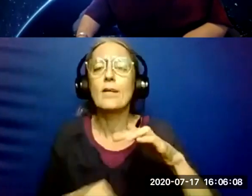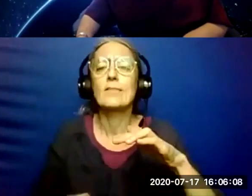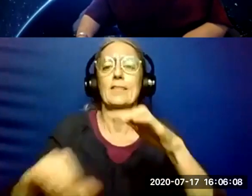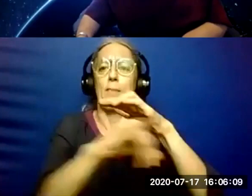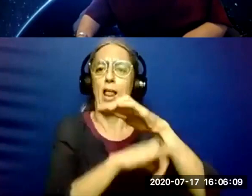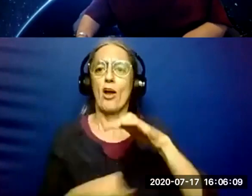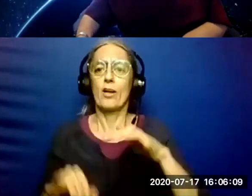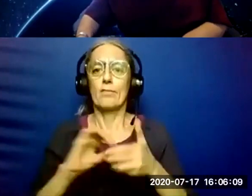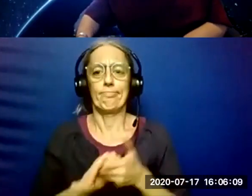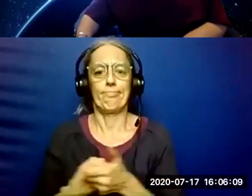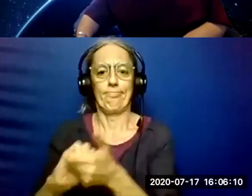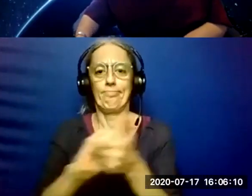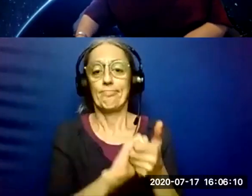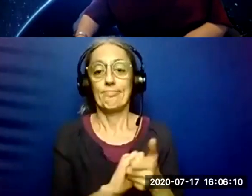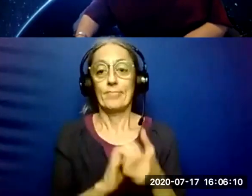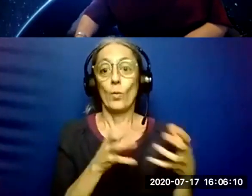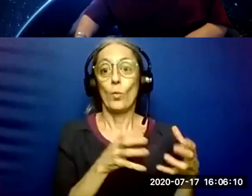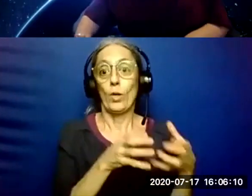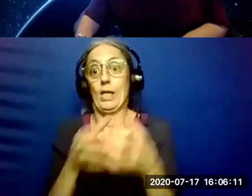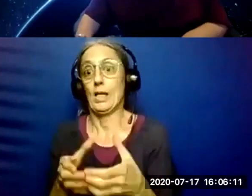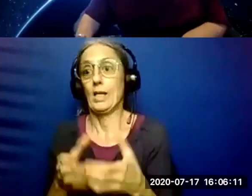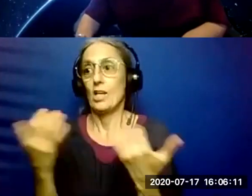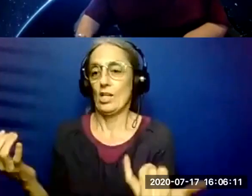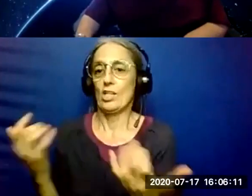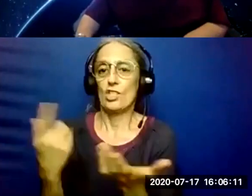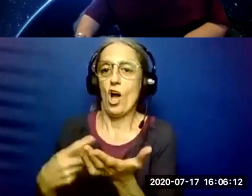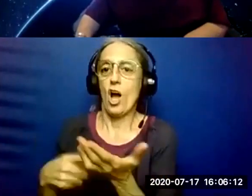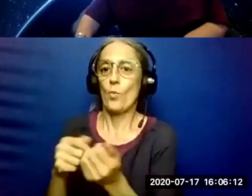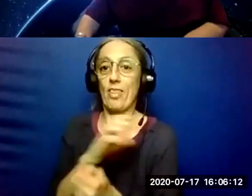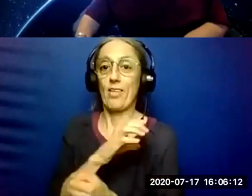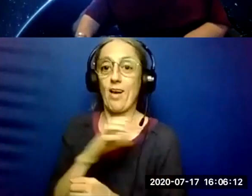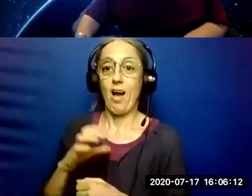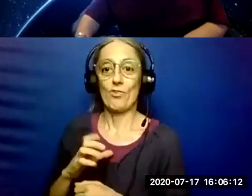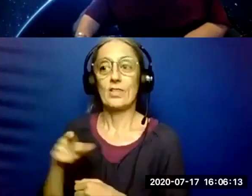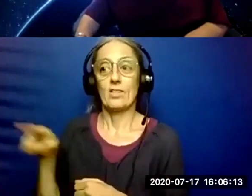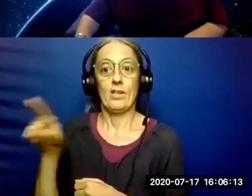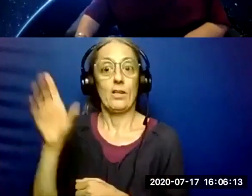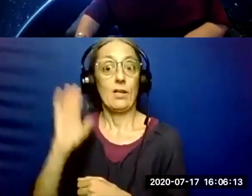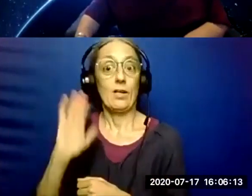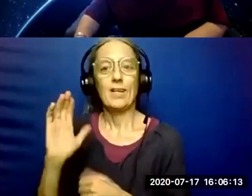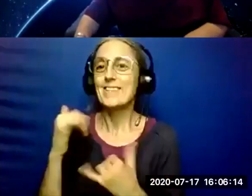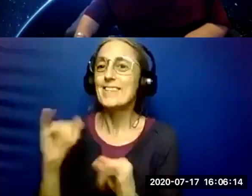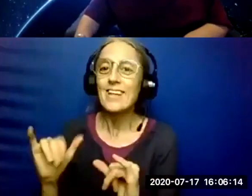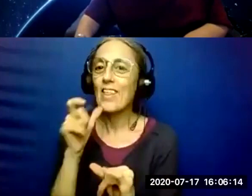and in many ways still don't understand-- the types of discrimination that we face,